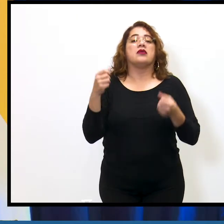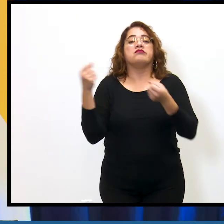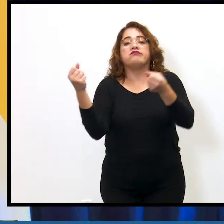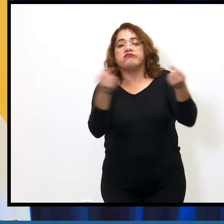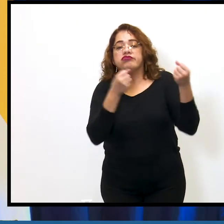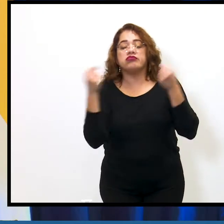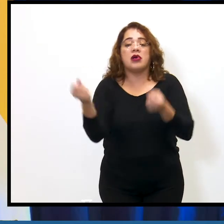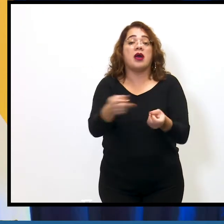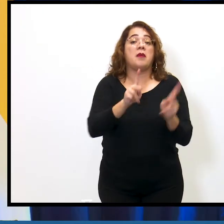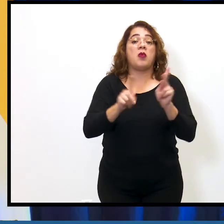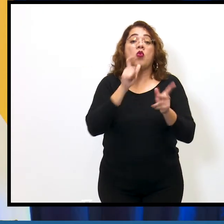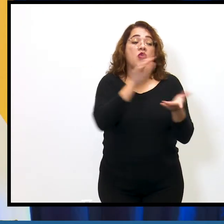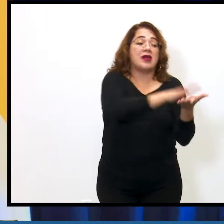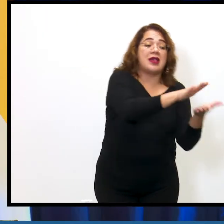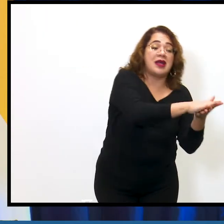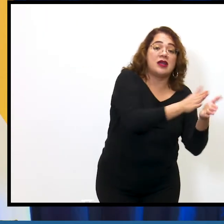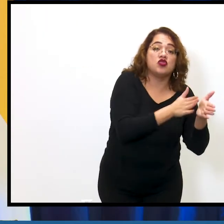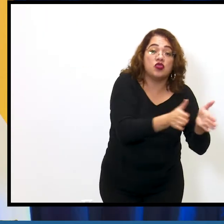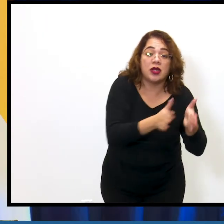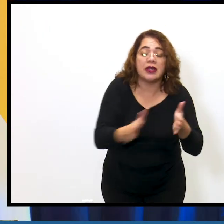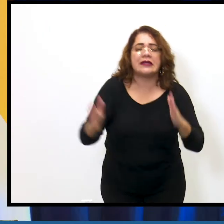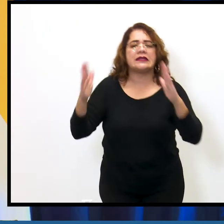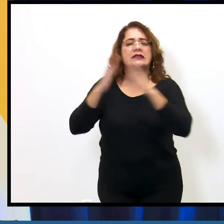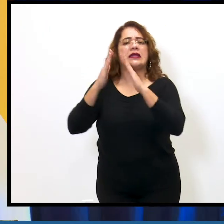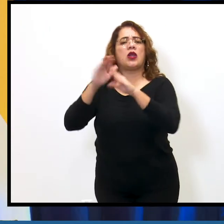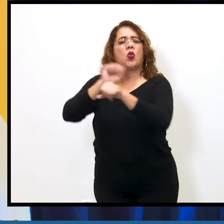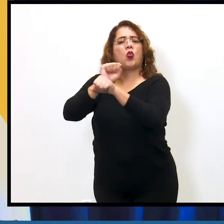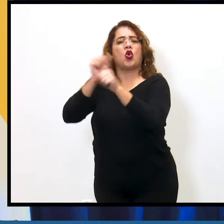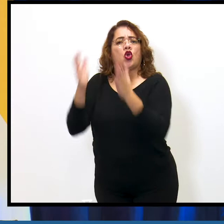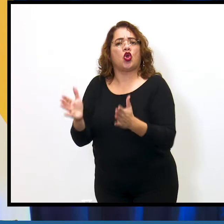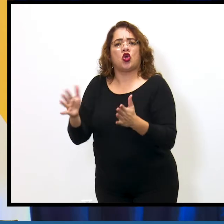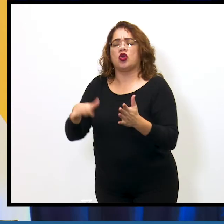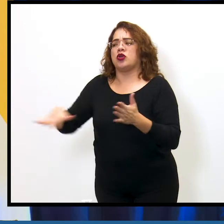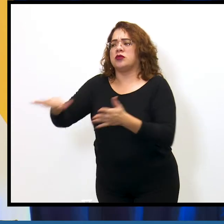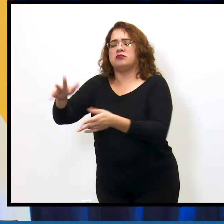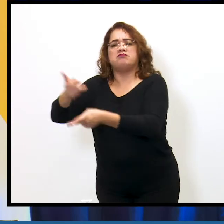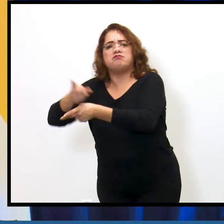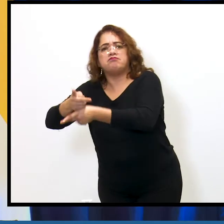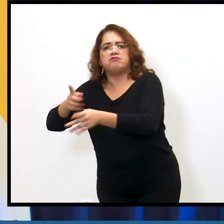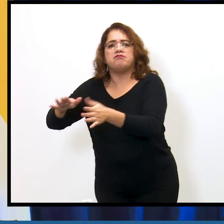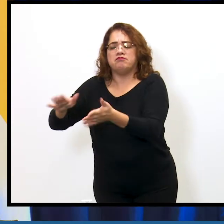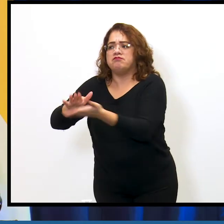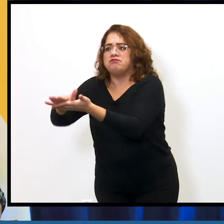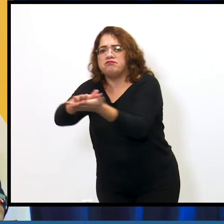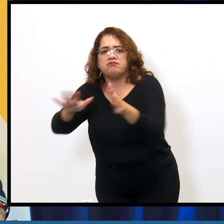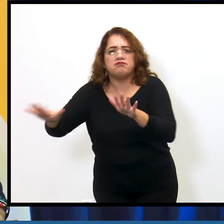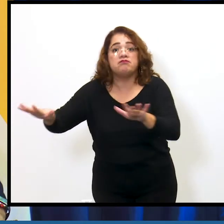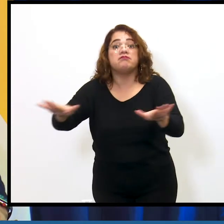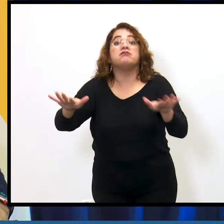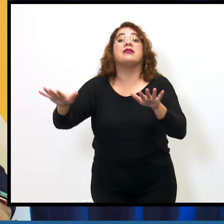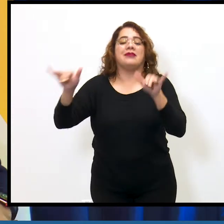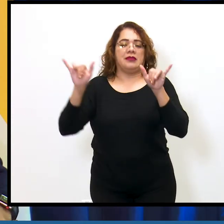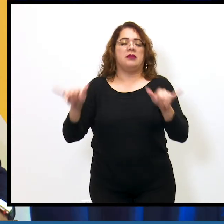Many of our city workers as well. I now want to turn to our next graph and as we move from the